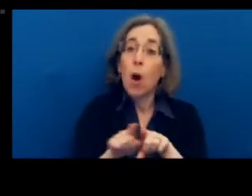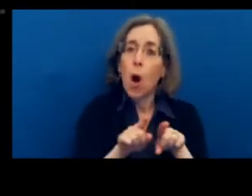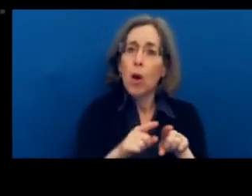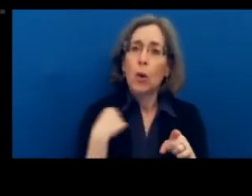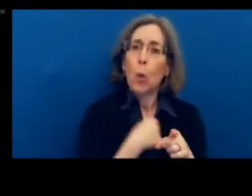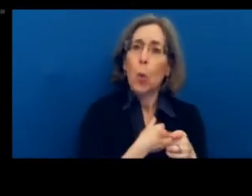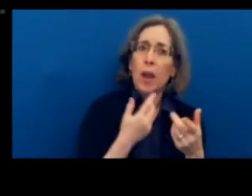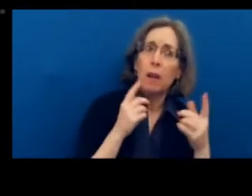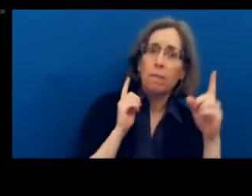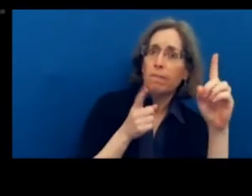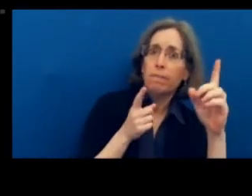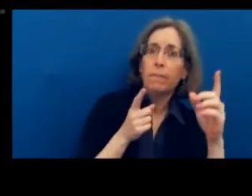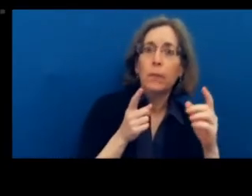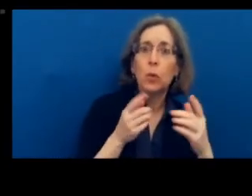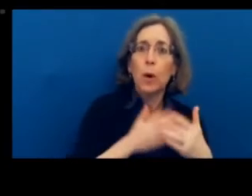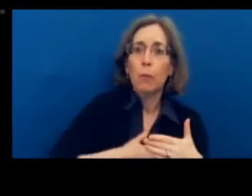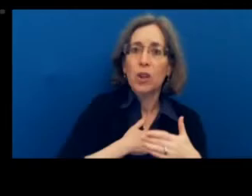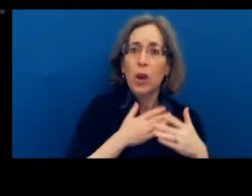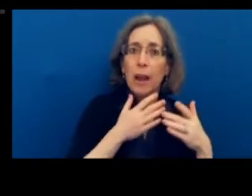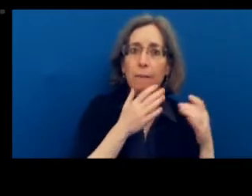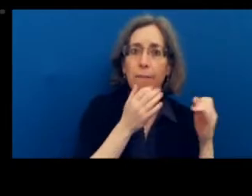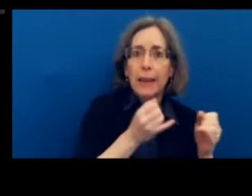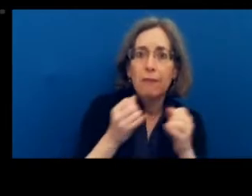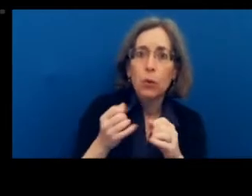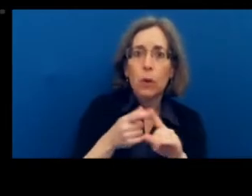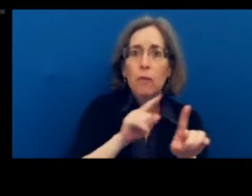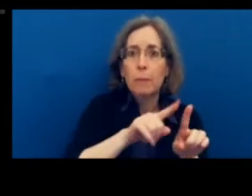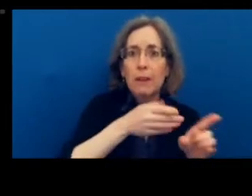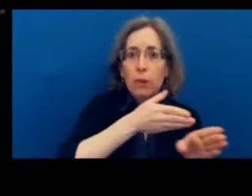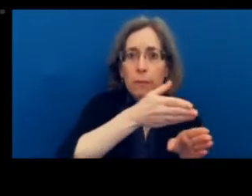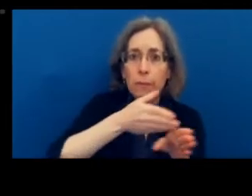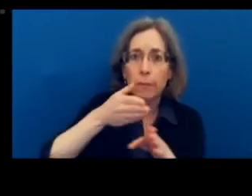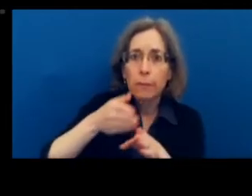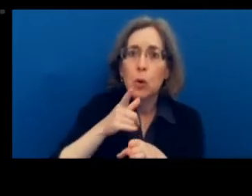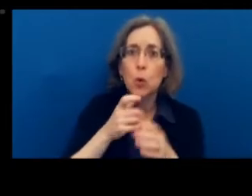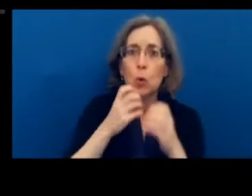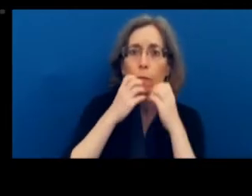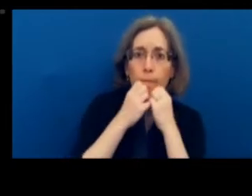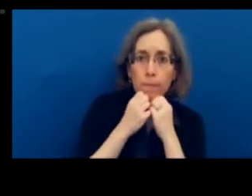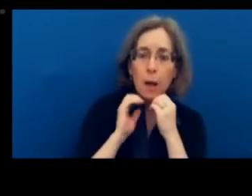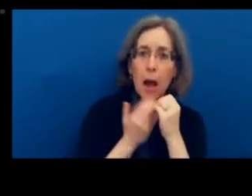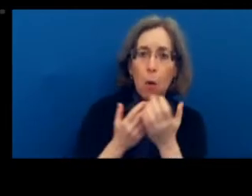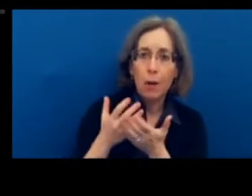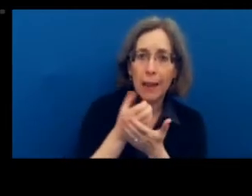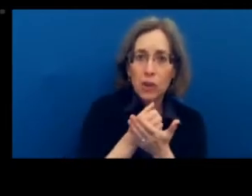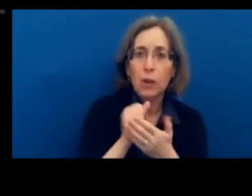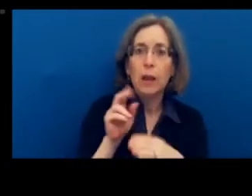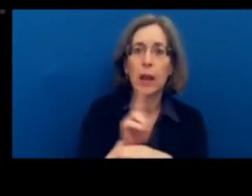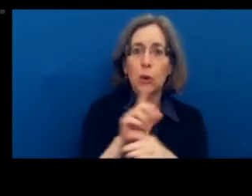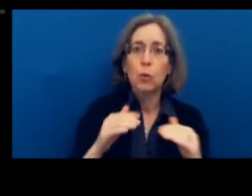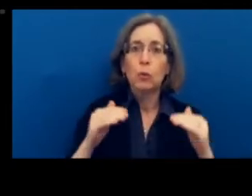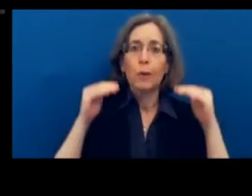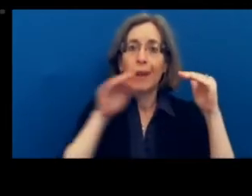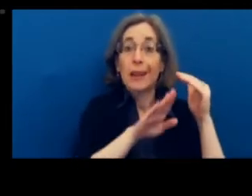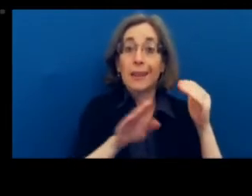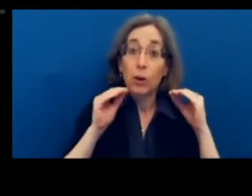INDIVIDUALS AND THEIR COLLECTIONS TO ADVANCE RESEARCH, TEACHING AND LEARNING.